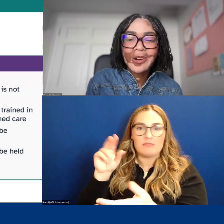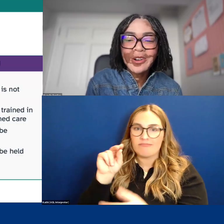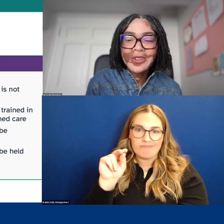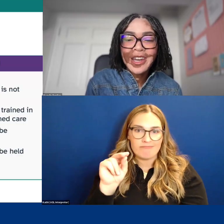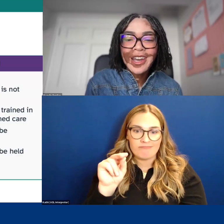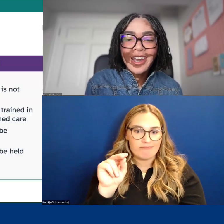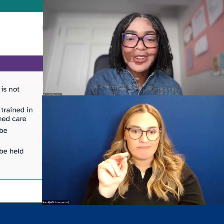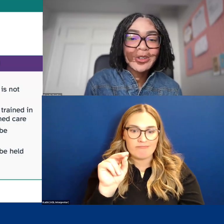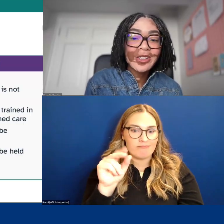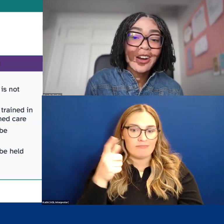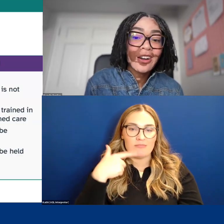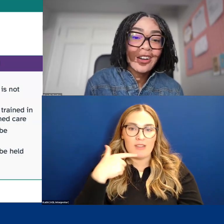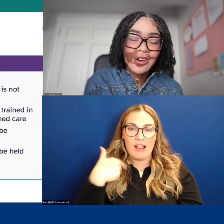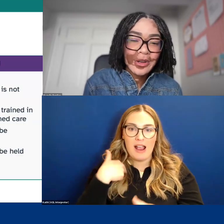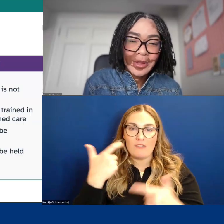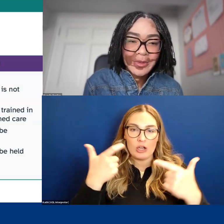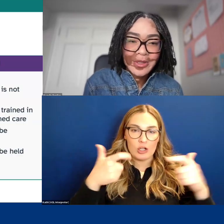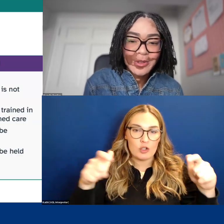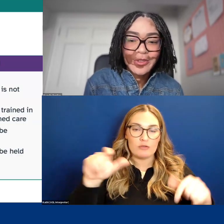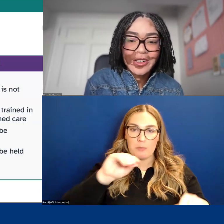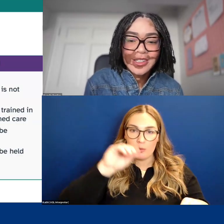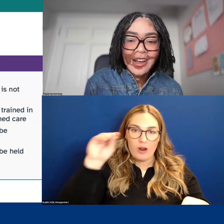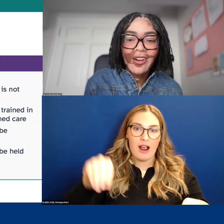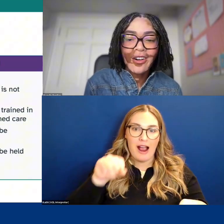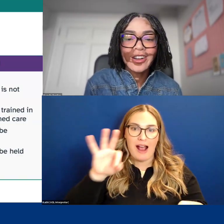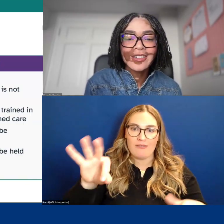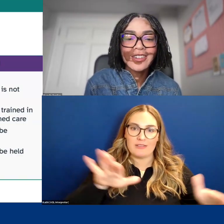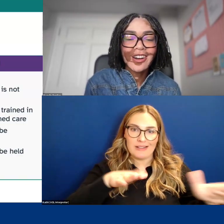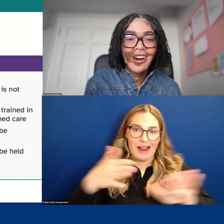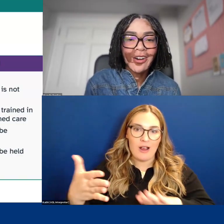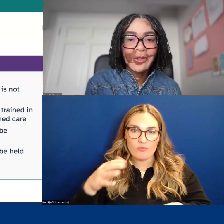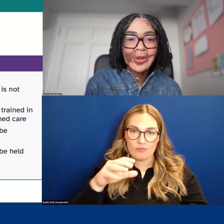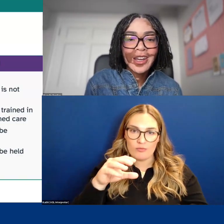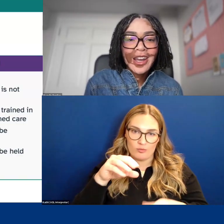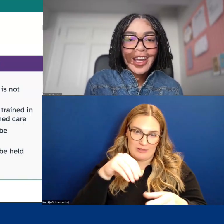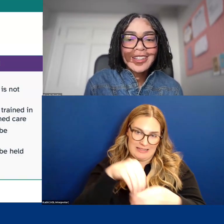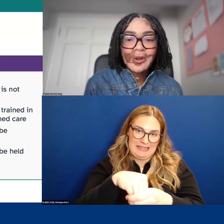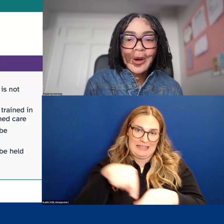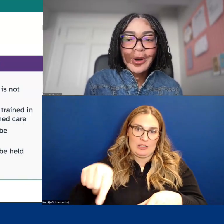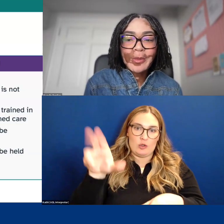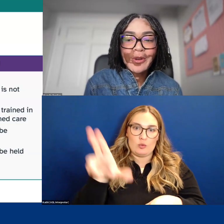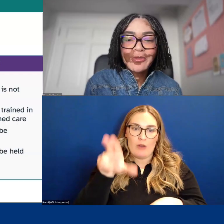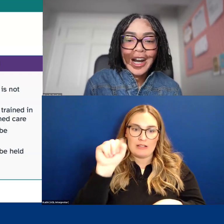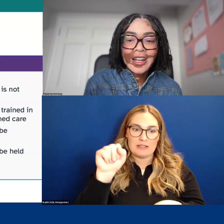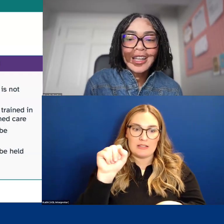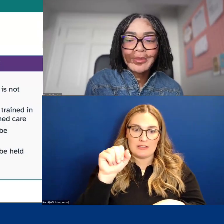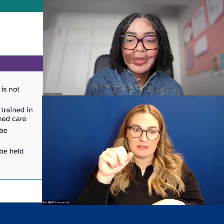world. And doulas aren't going to be able to reverse that on their own. And so while we provide a lot of